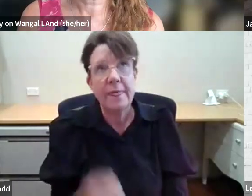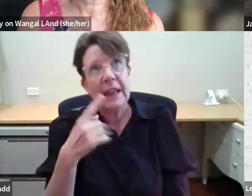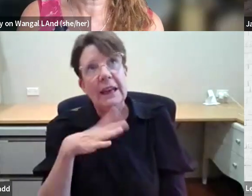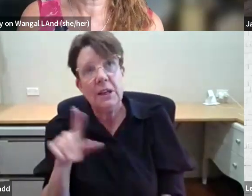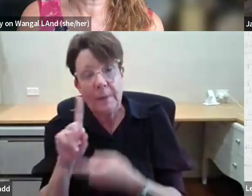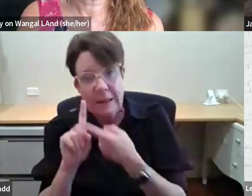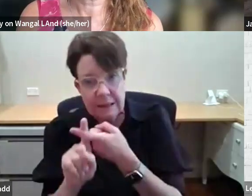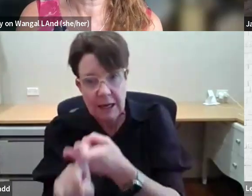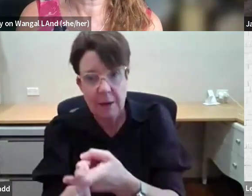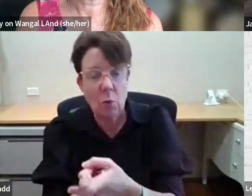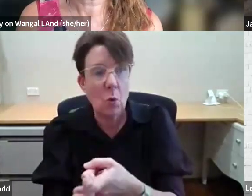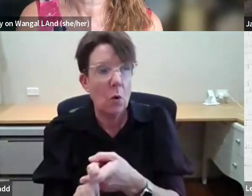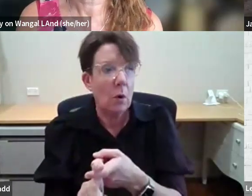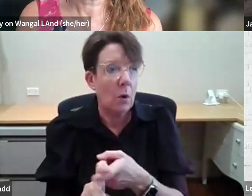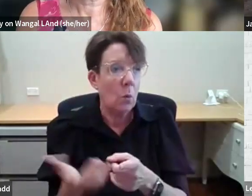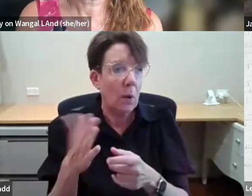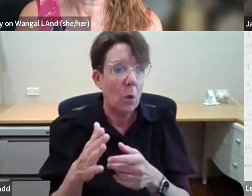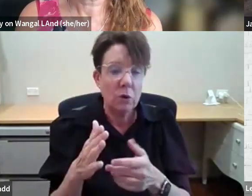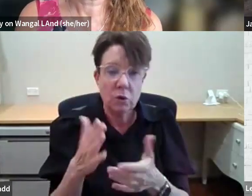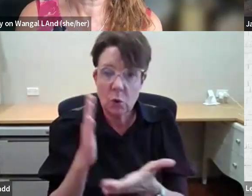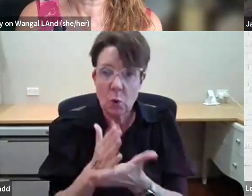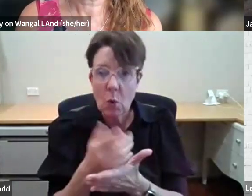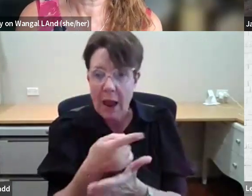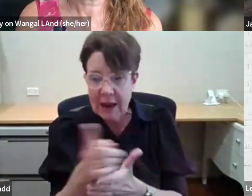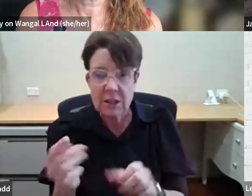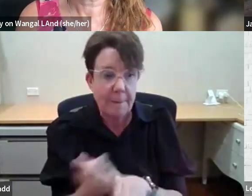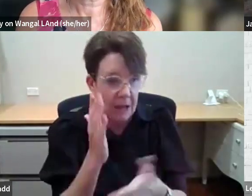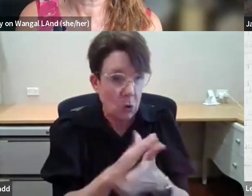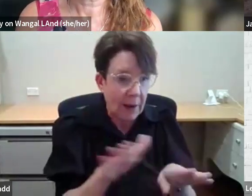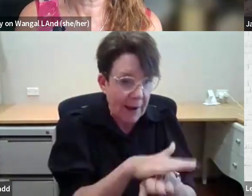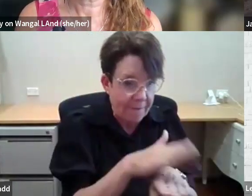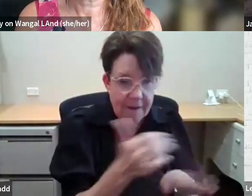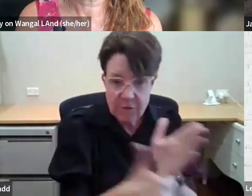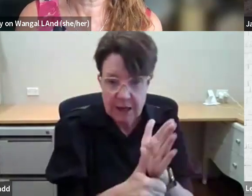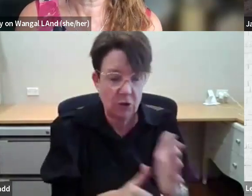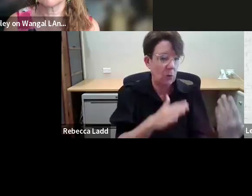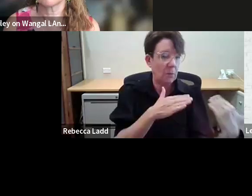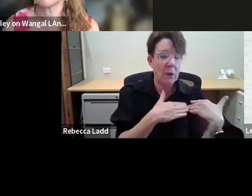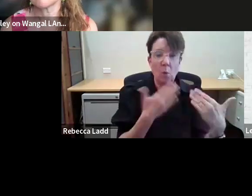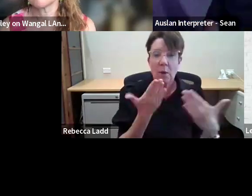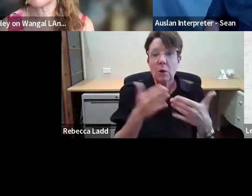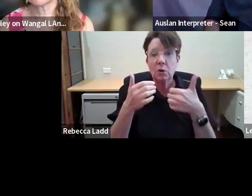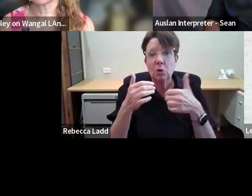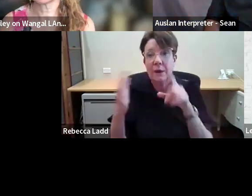want to achieve all the things you want to achieve, but how do we do that within the